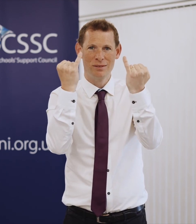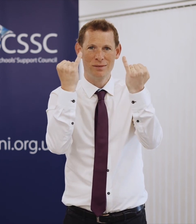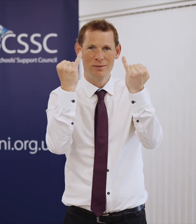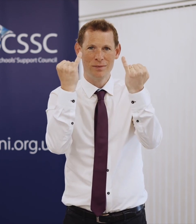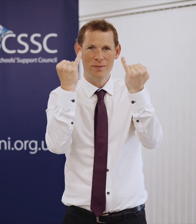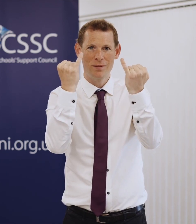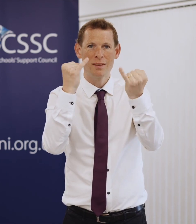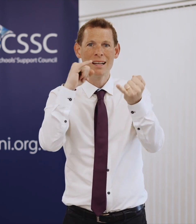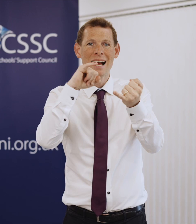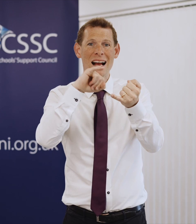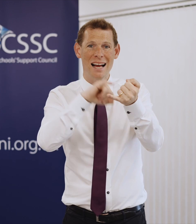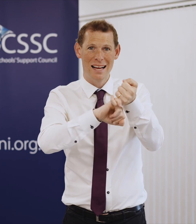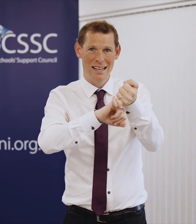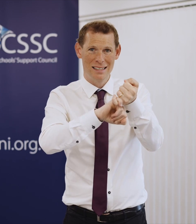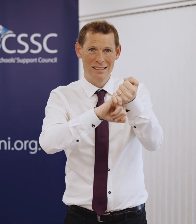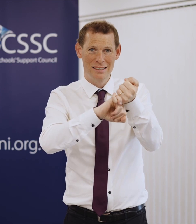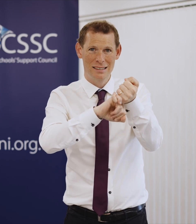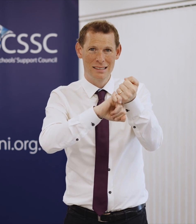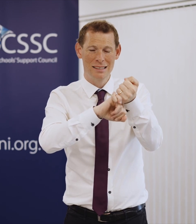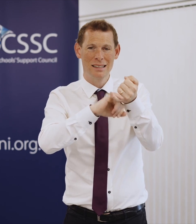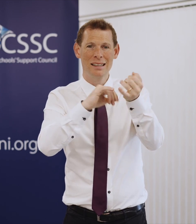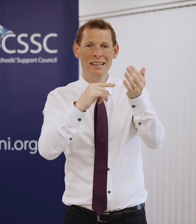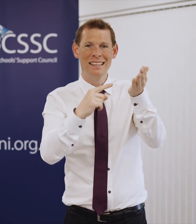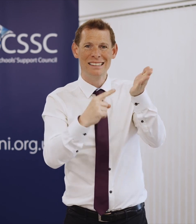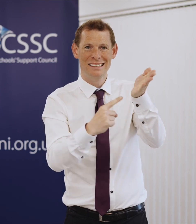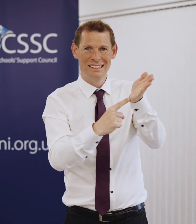Two little fingers hooked together, S T